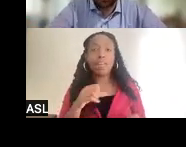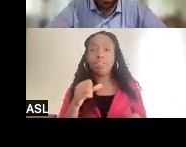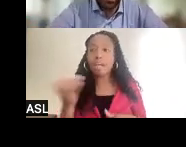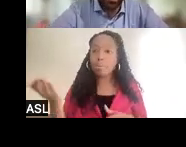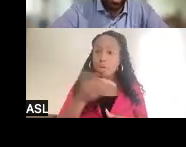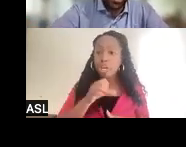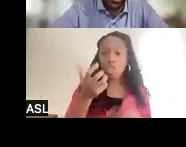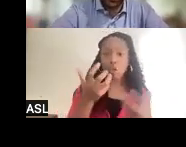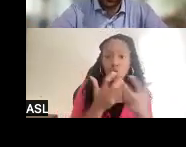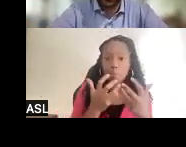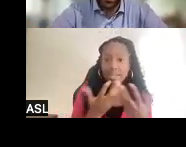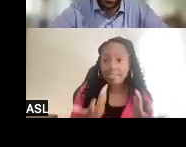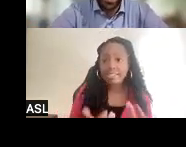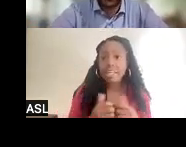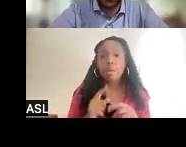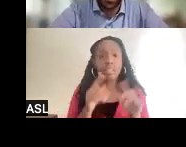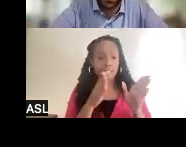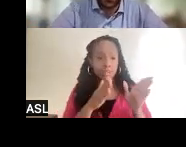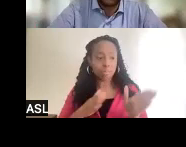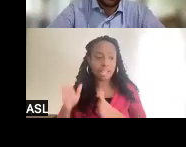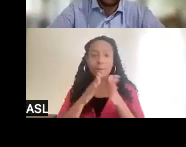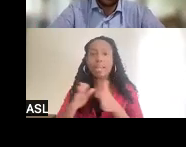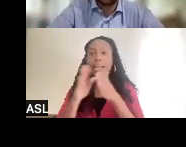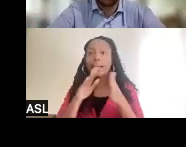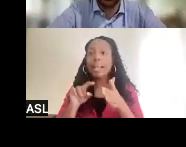of ways you can look at this but this planning has to be done ahead of time because there's just too